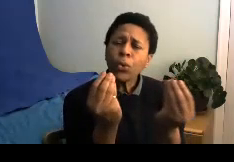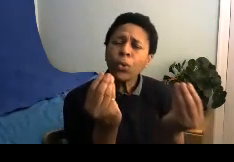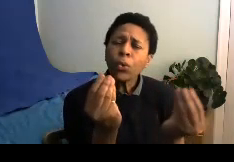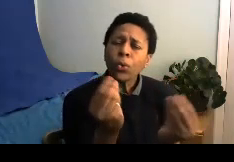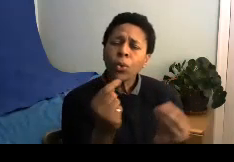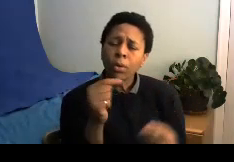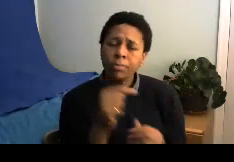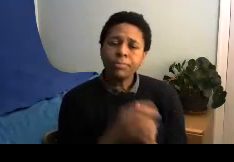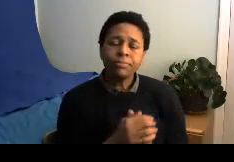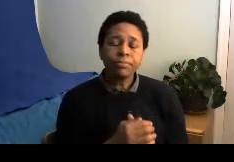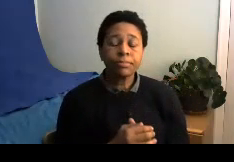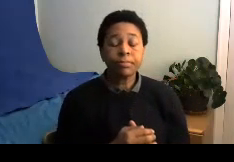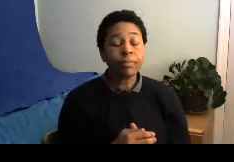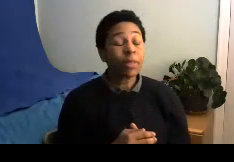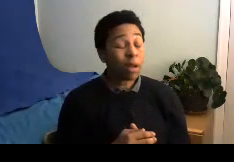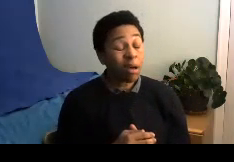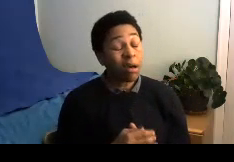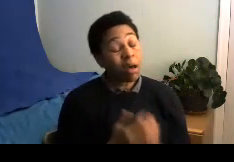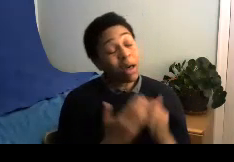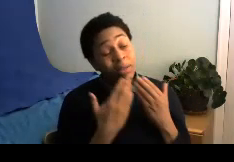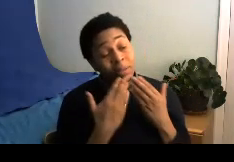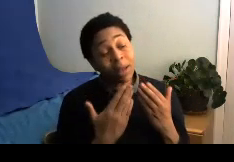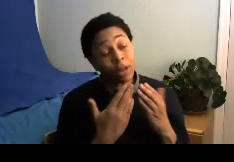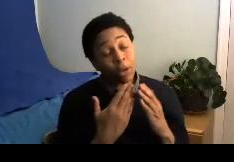speaking personally, um, you know, I grew up as a Jehovah's